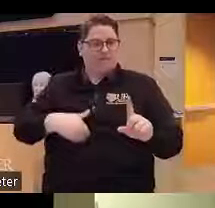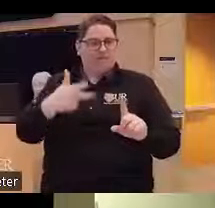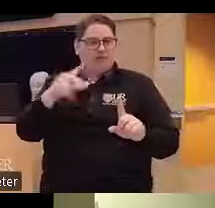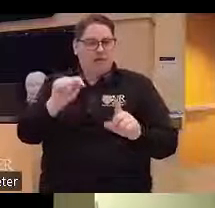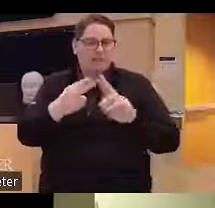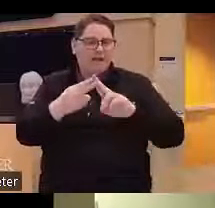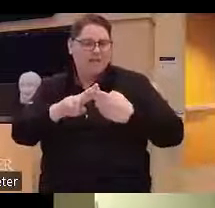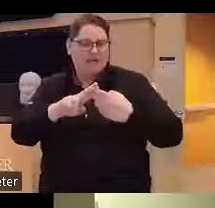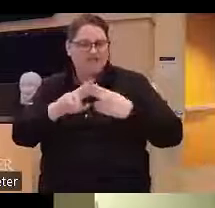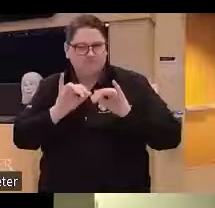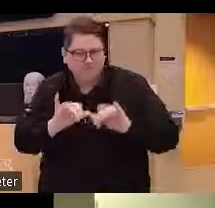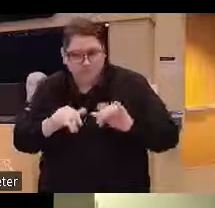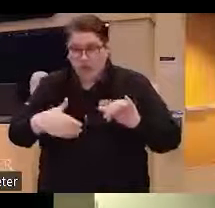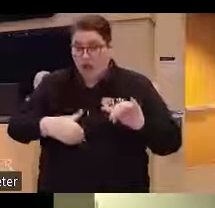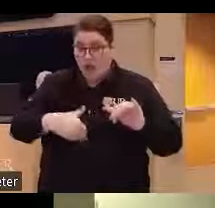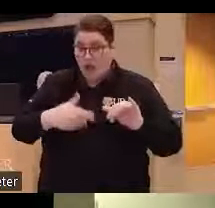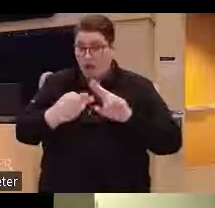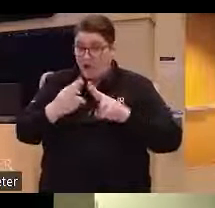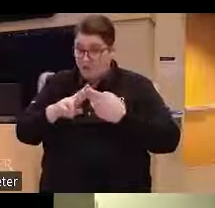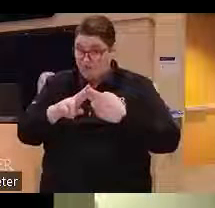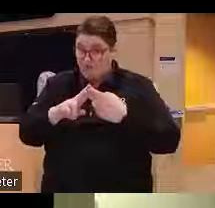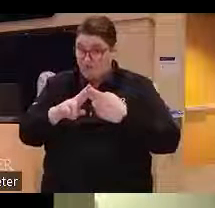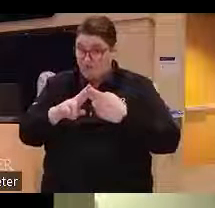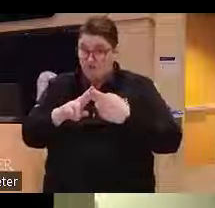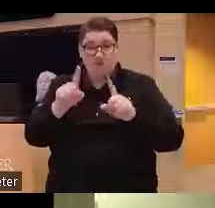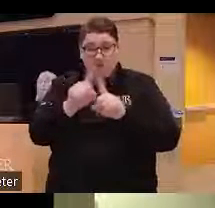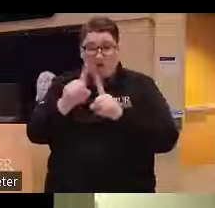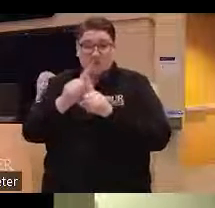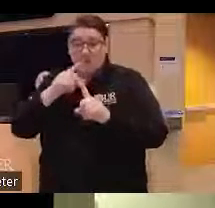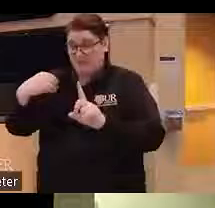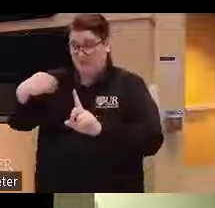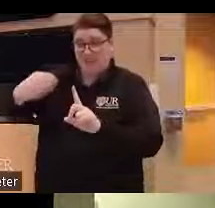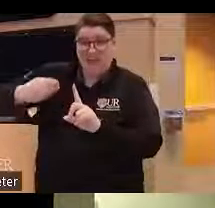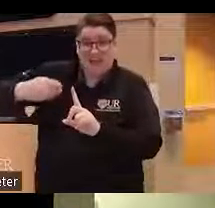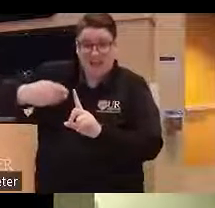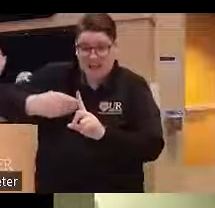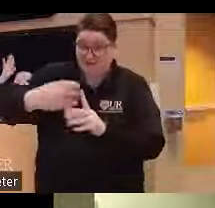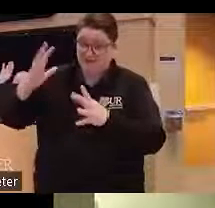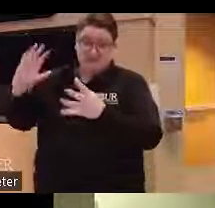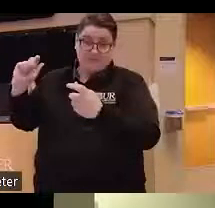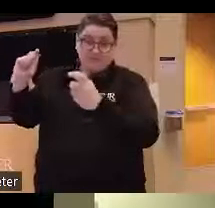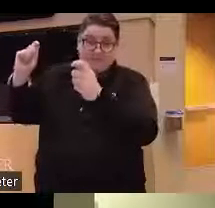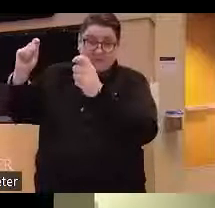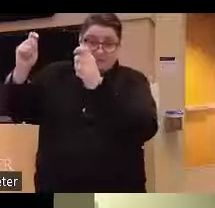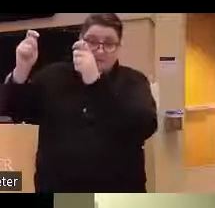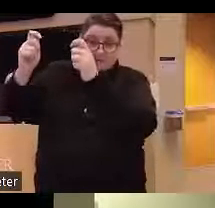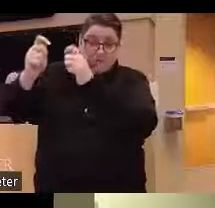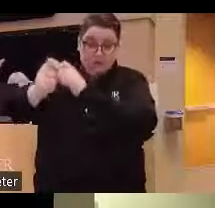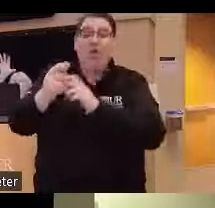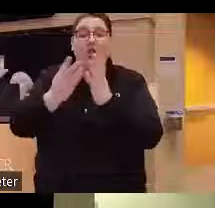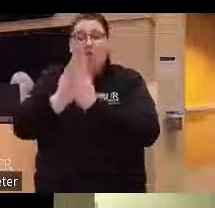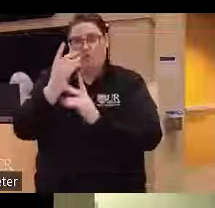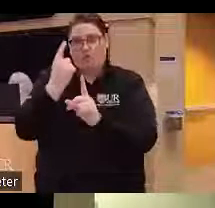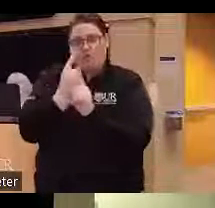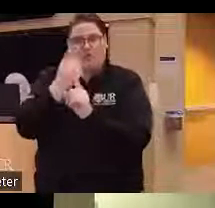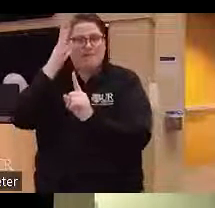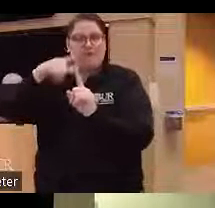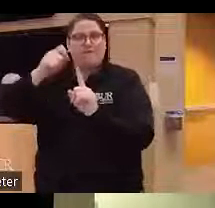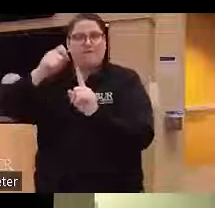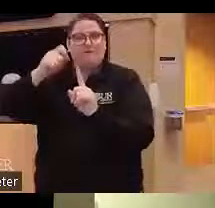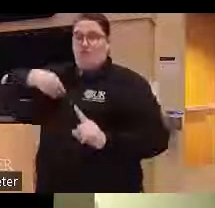um the gut microbiome is also passed through human populations un parentally from mother to offspring